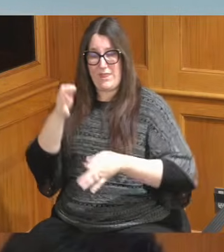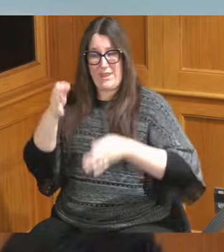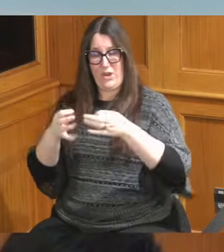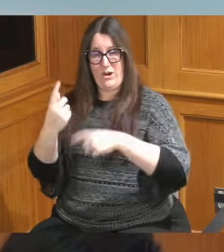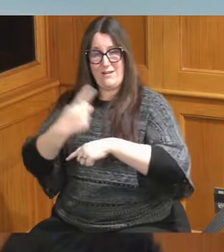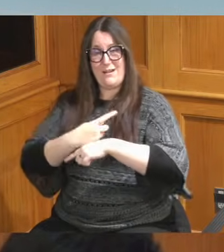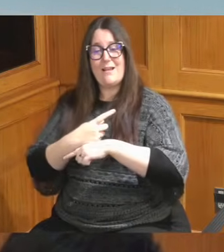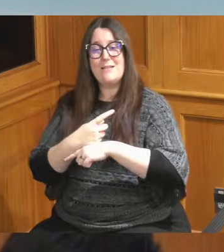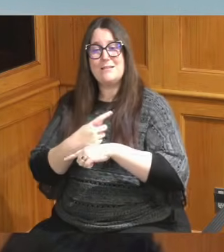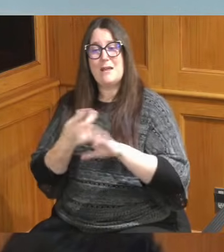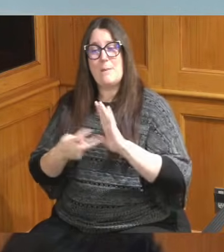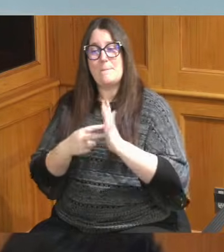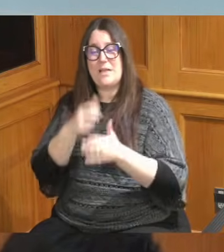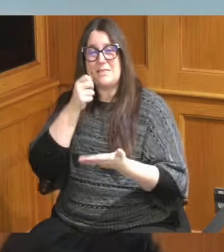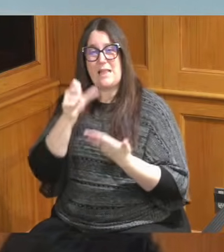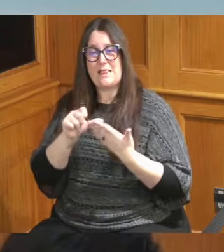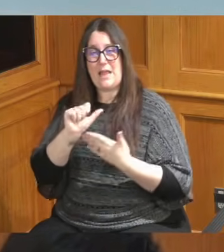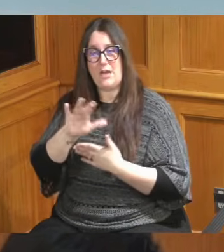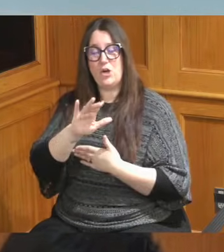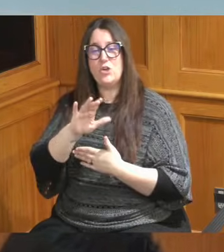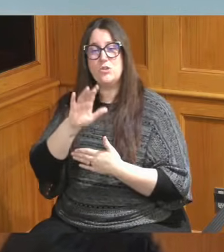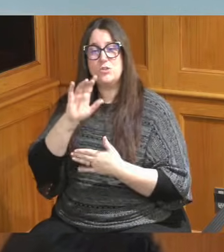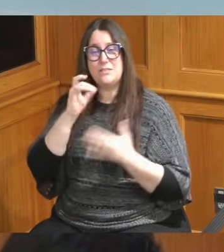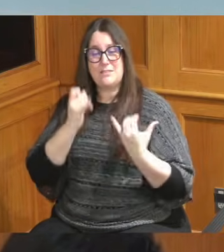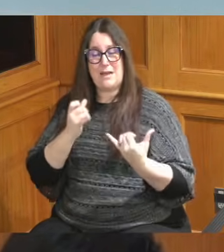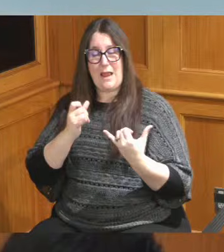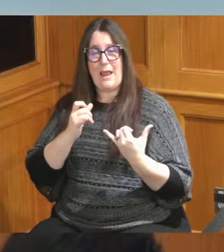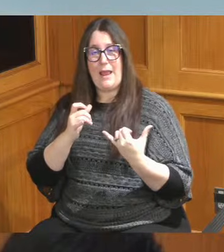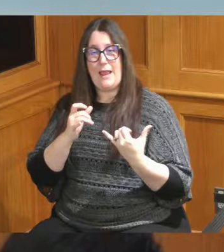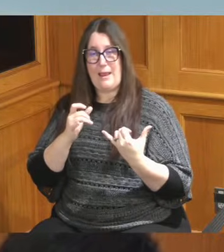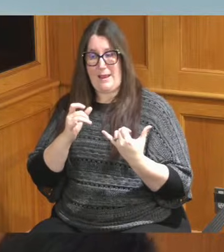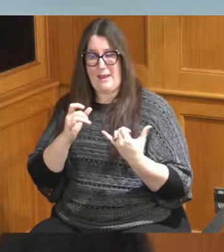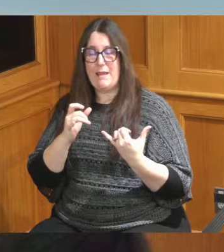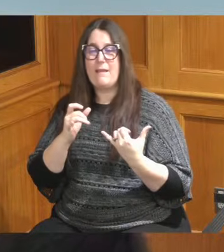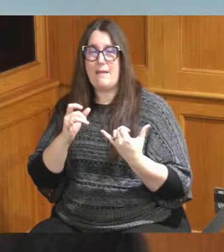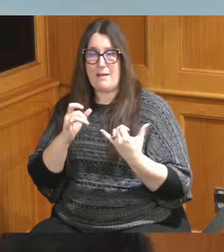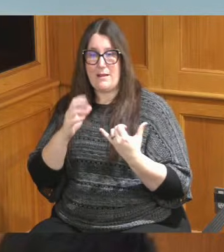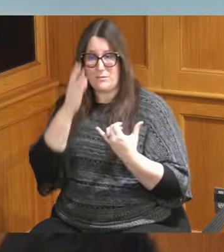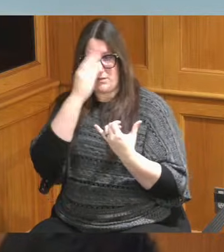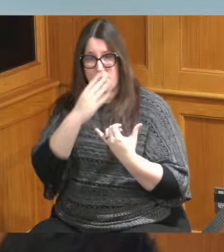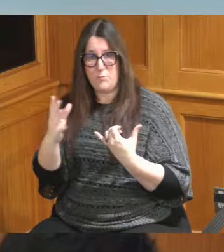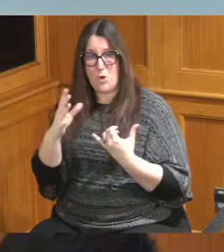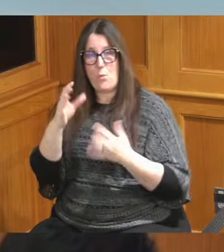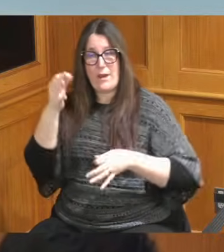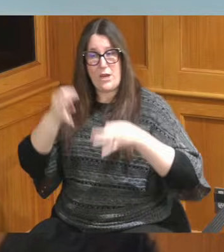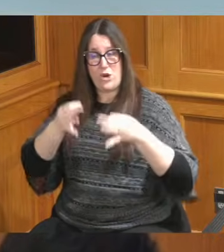that those letters will go out to them today advising them of the hearings. Um, we would like